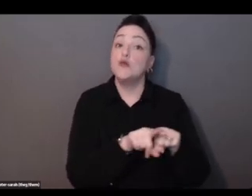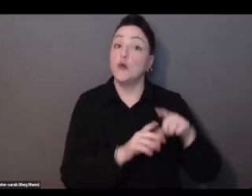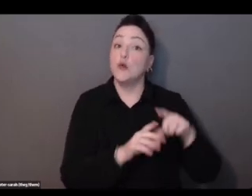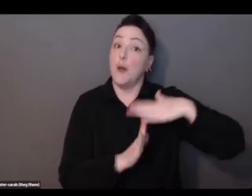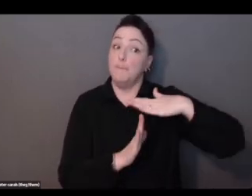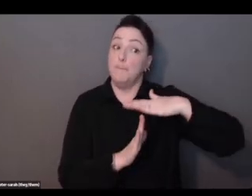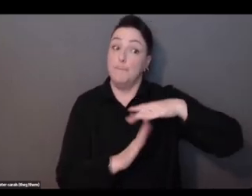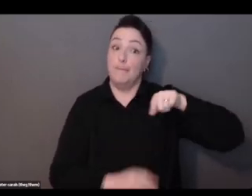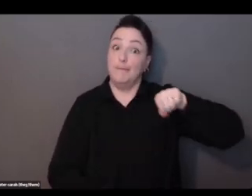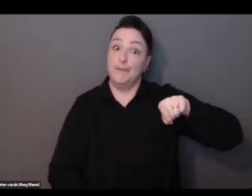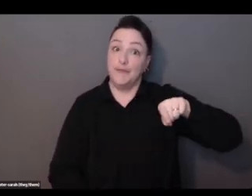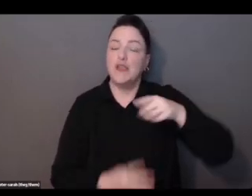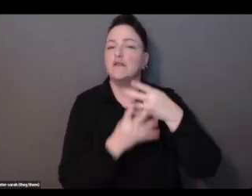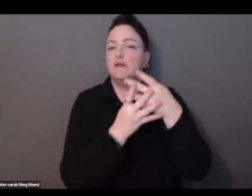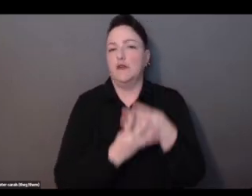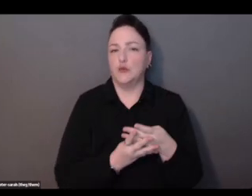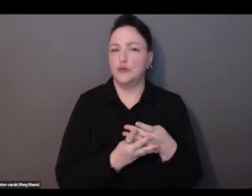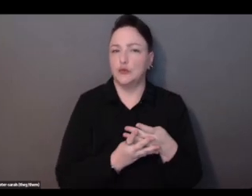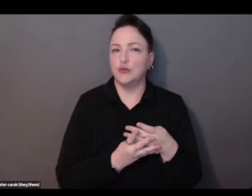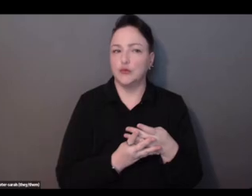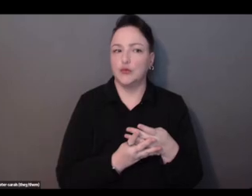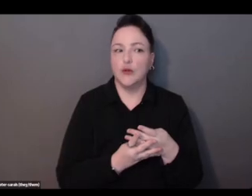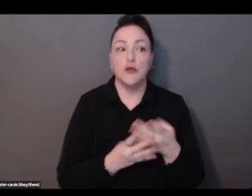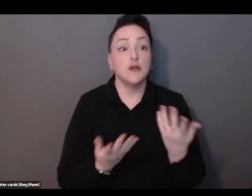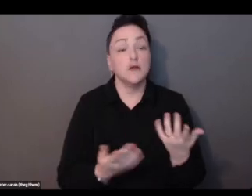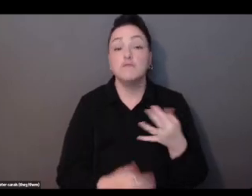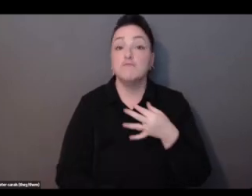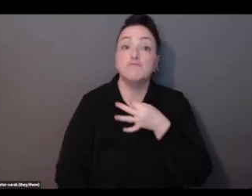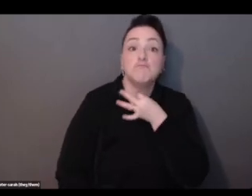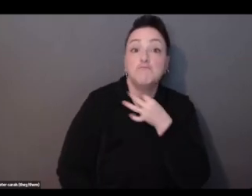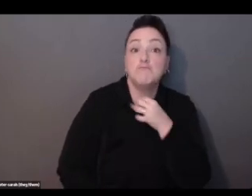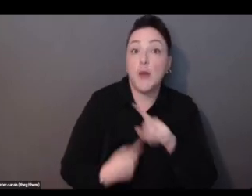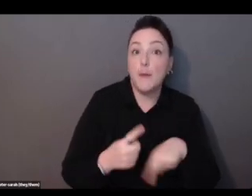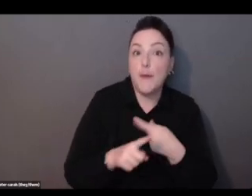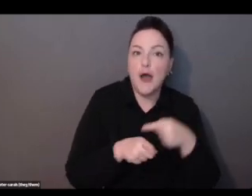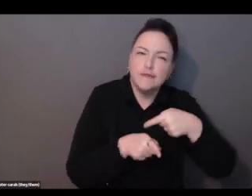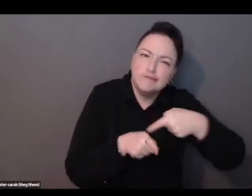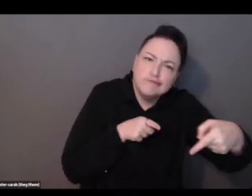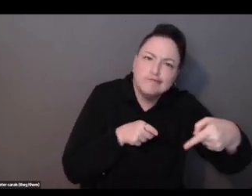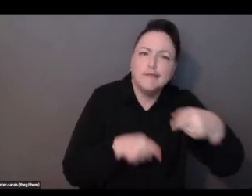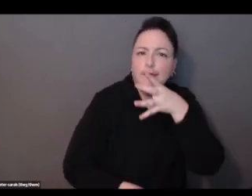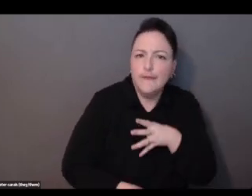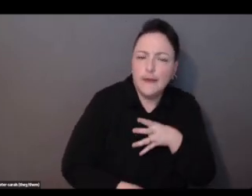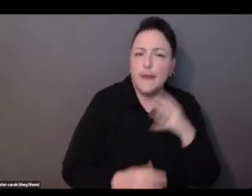for example, at looking at female adults or a particular race/ethnicity or